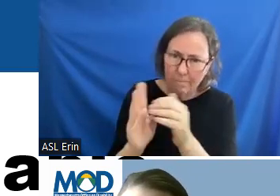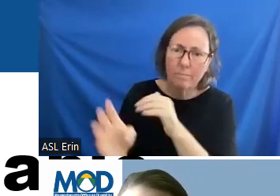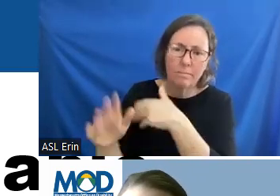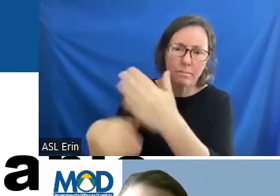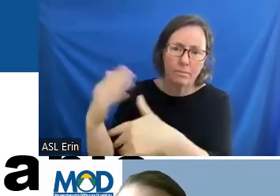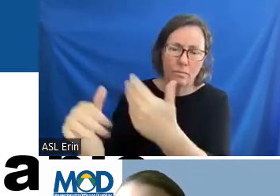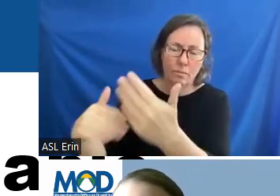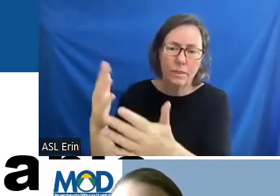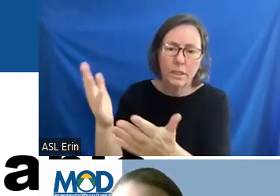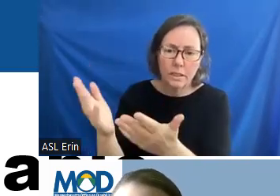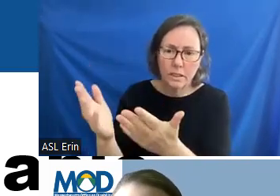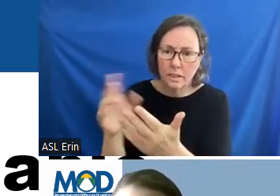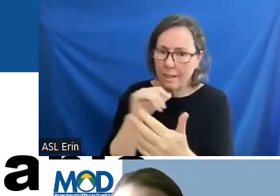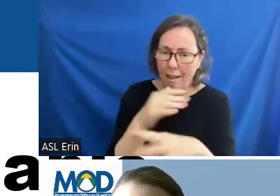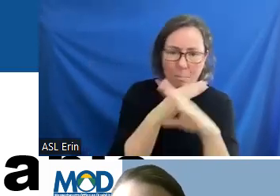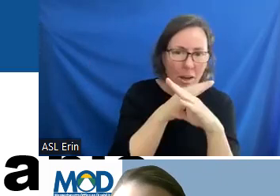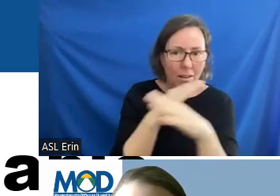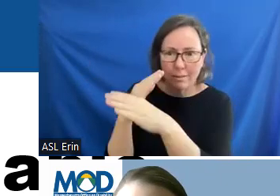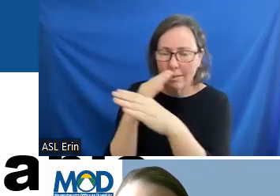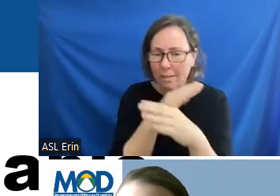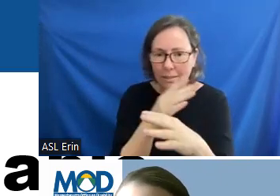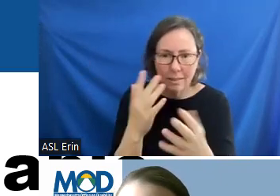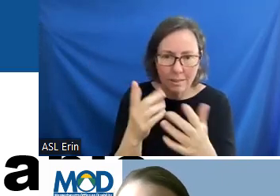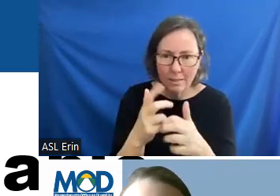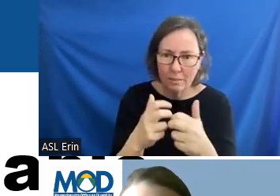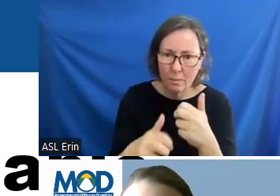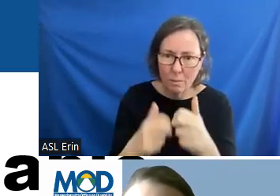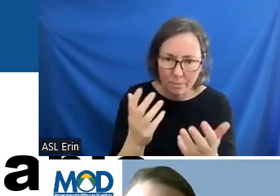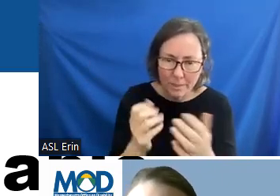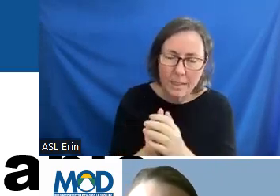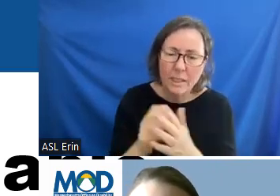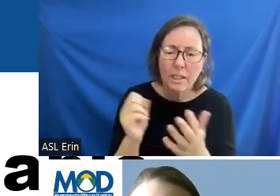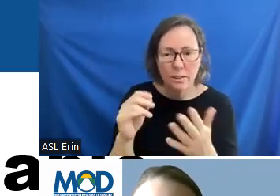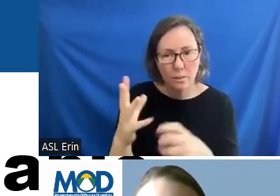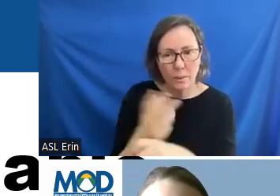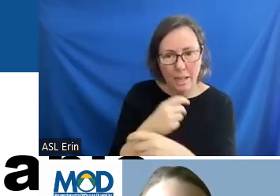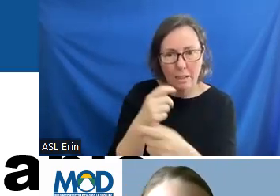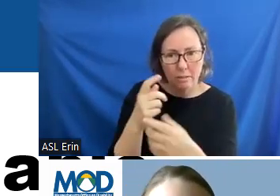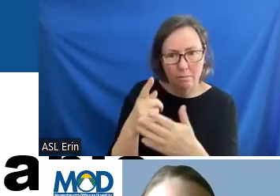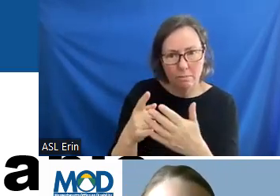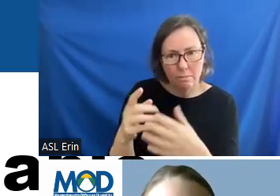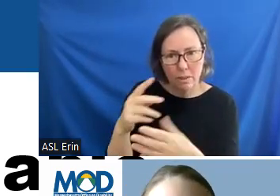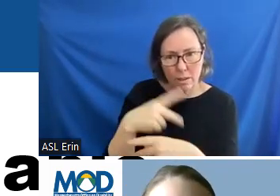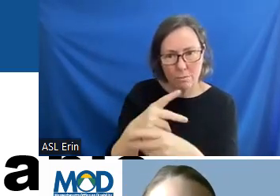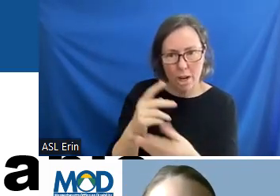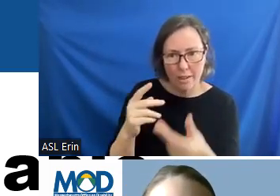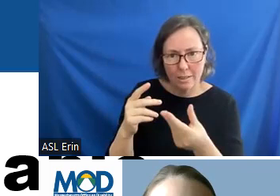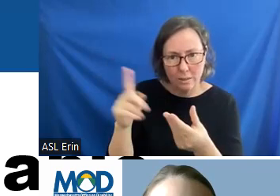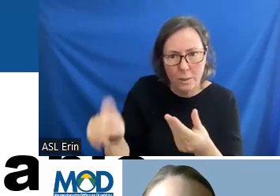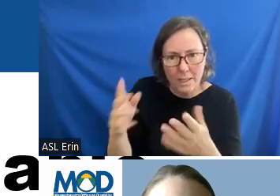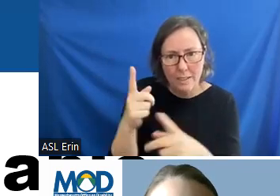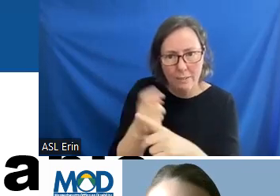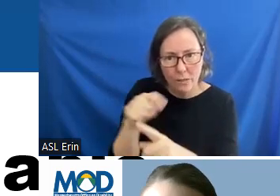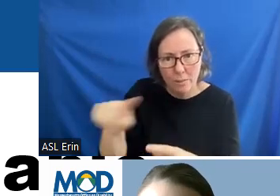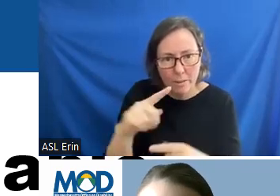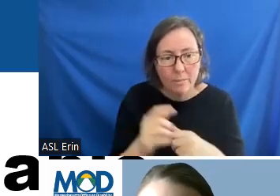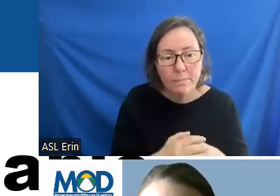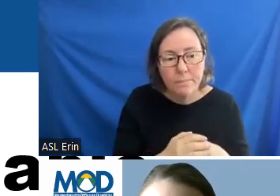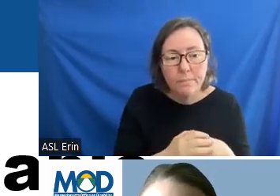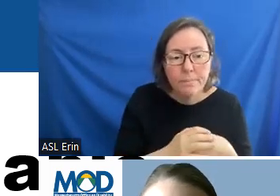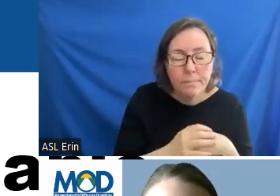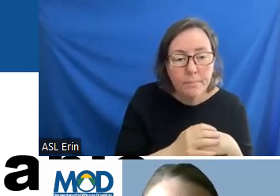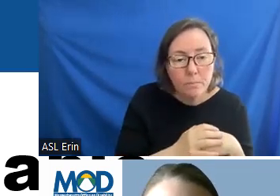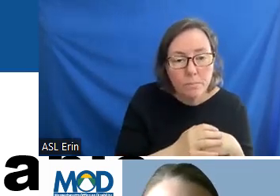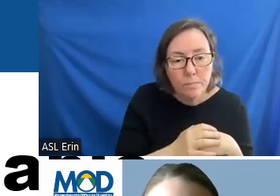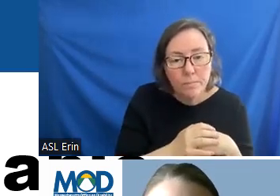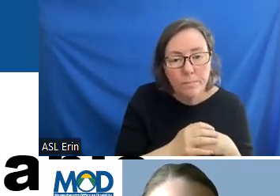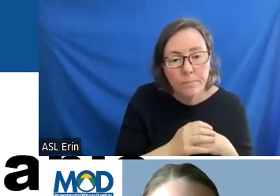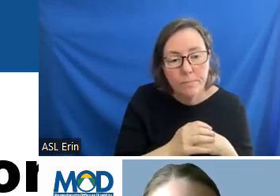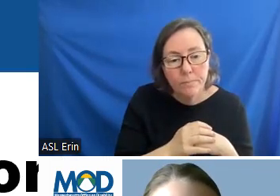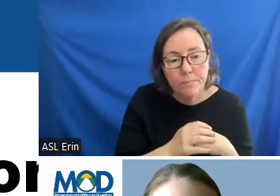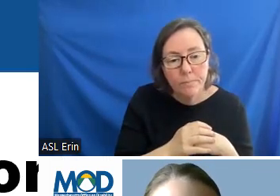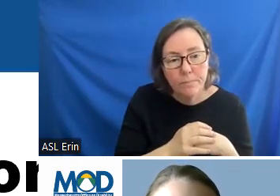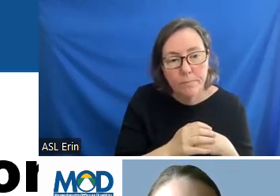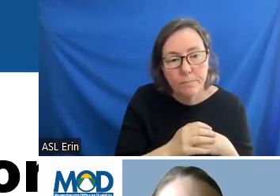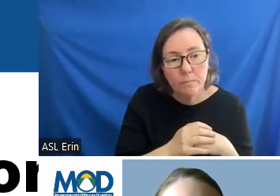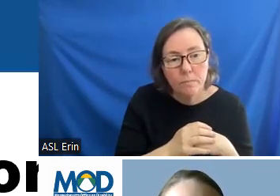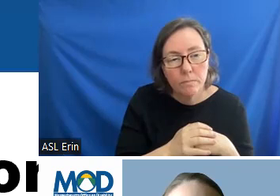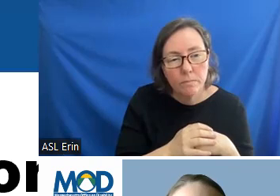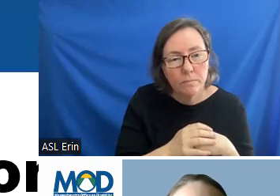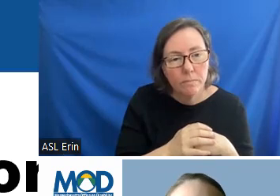work and succeeding in their work, so that we're sort of getting what we need out of them, right?